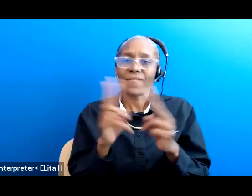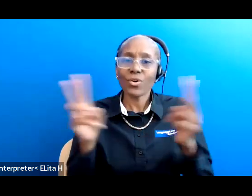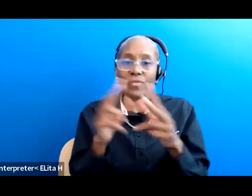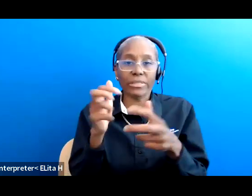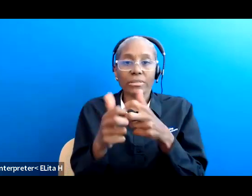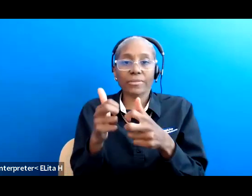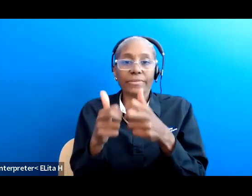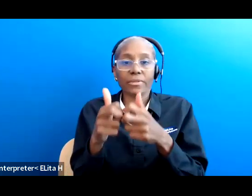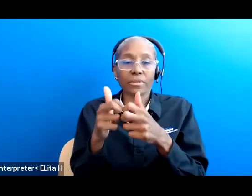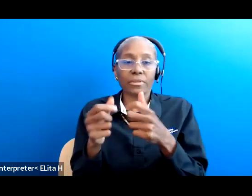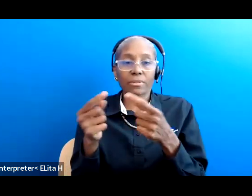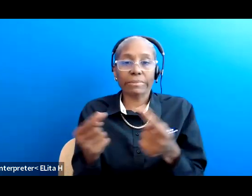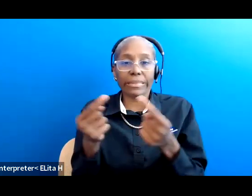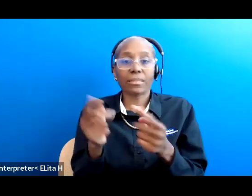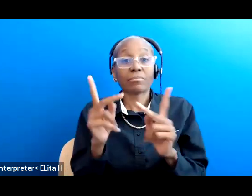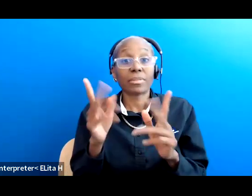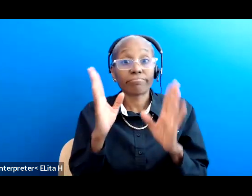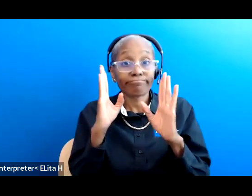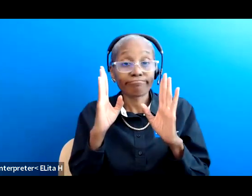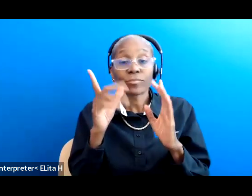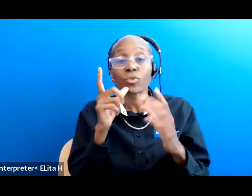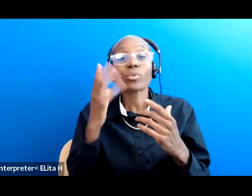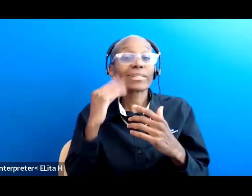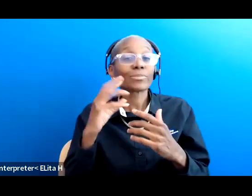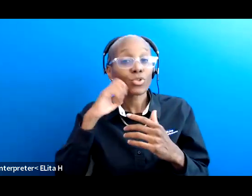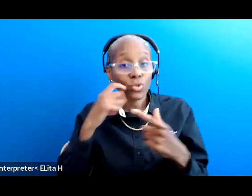Those in that are listening that have had nerve pain or no nerve